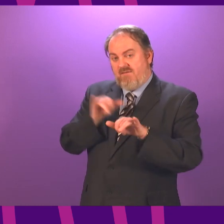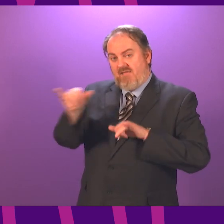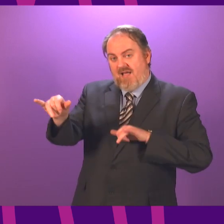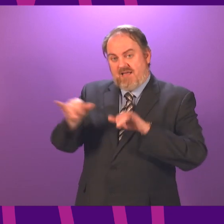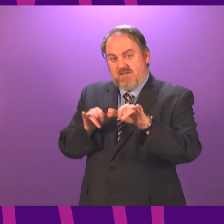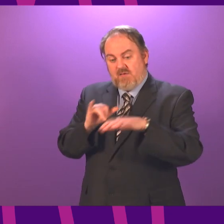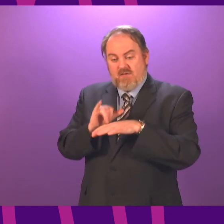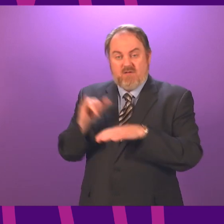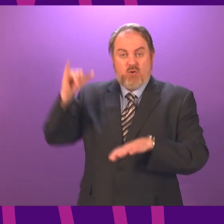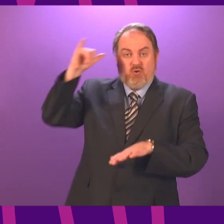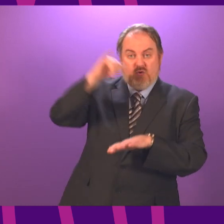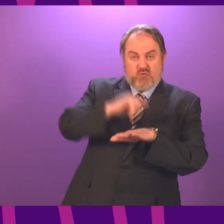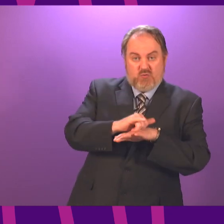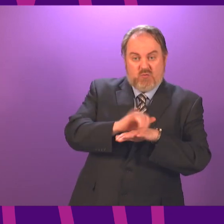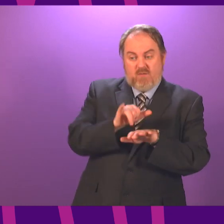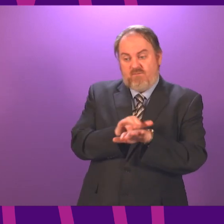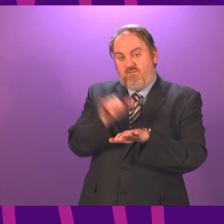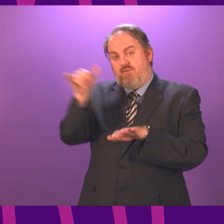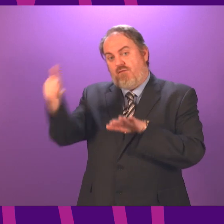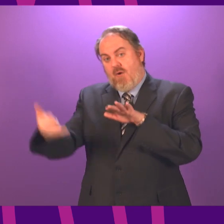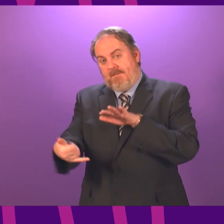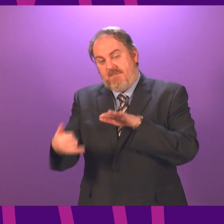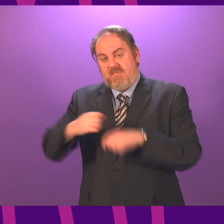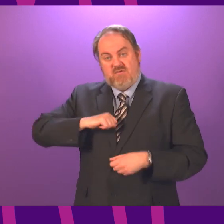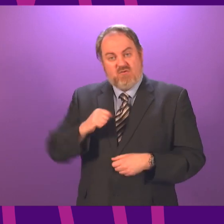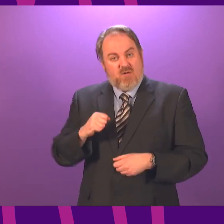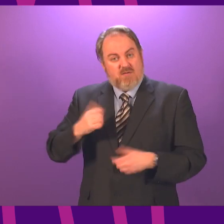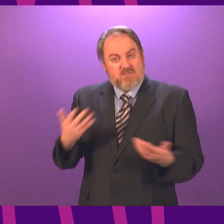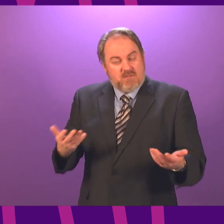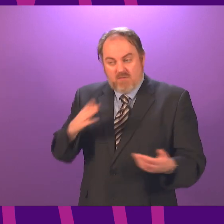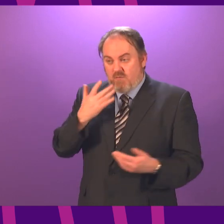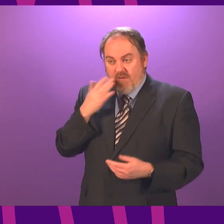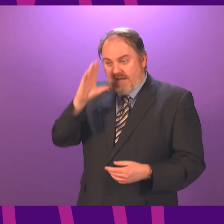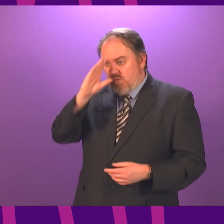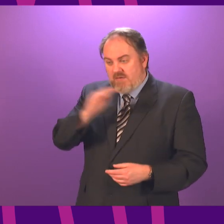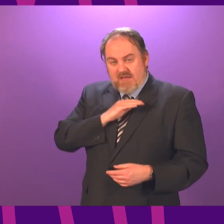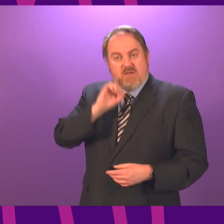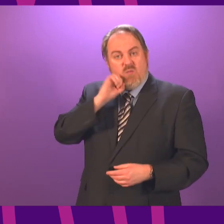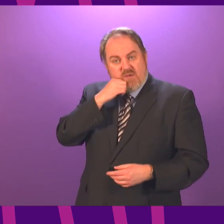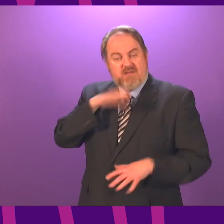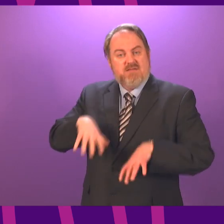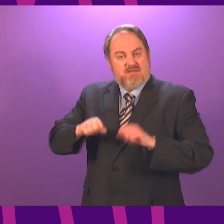remaining in place? Can she provide an update as to where on-going discussions with the